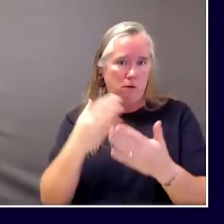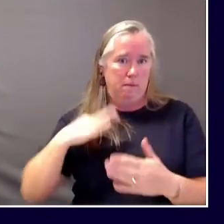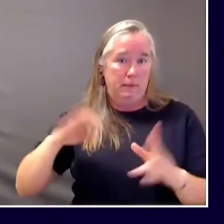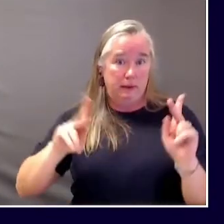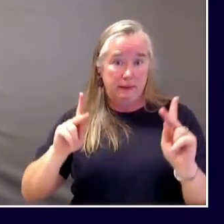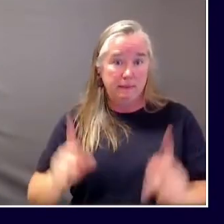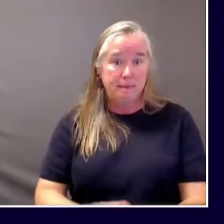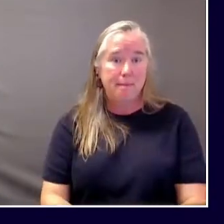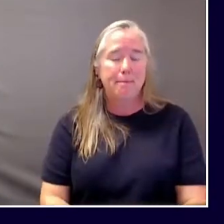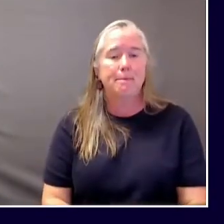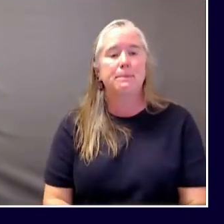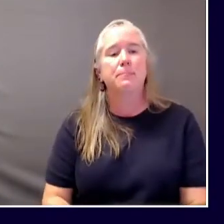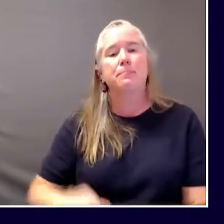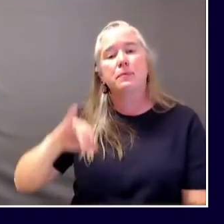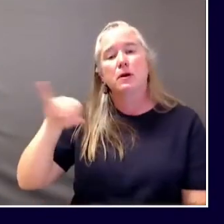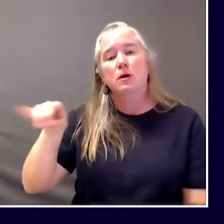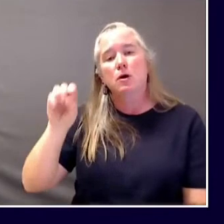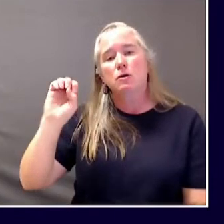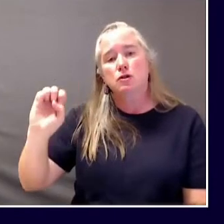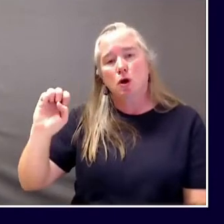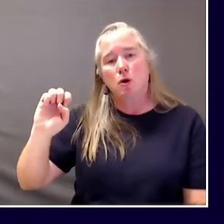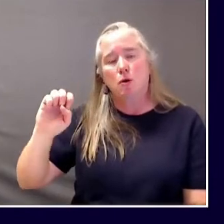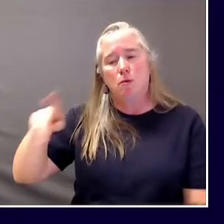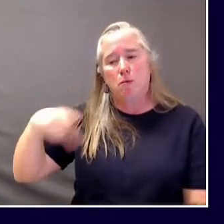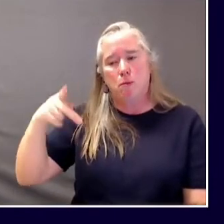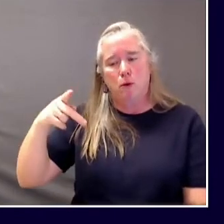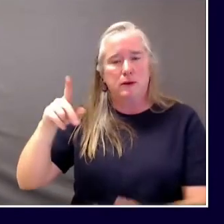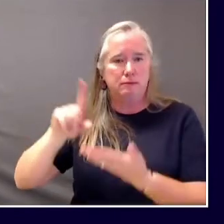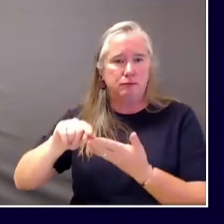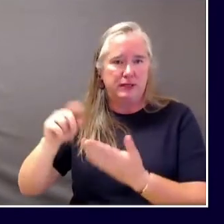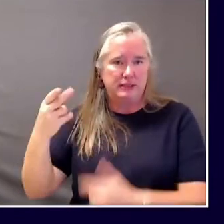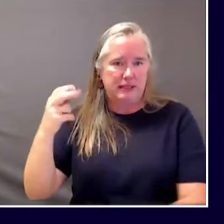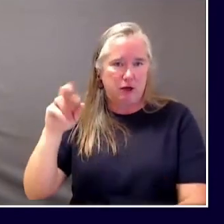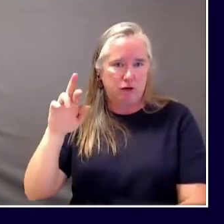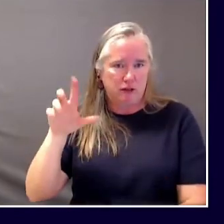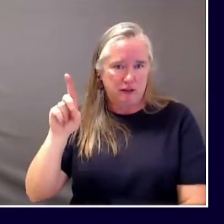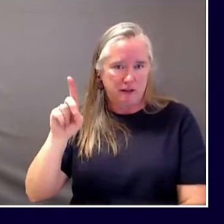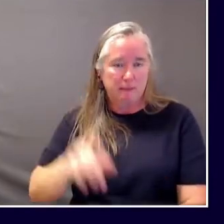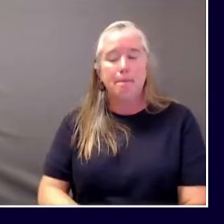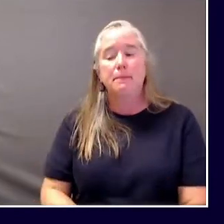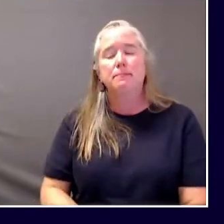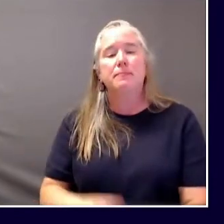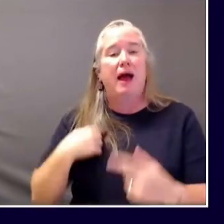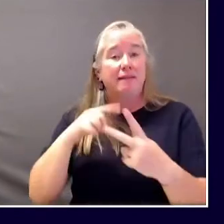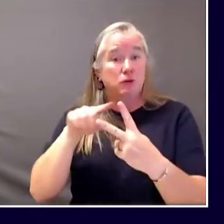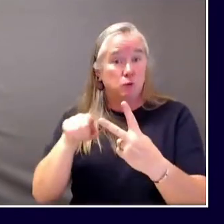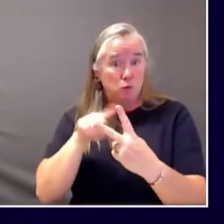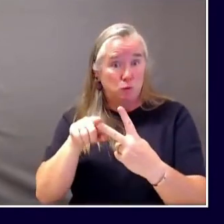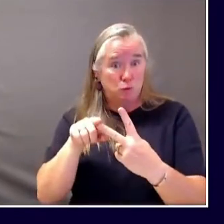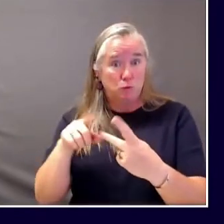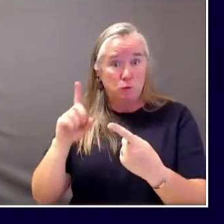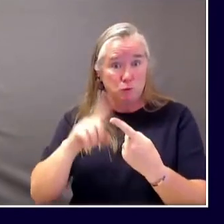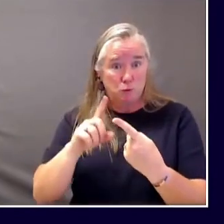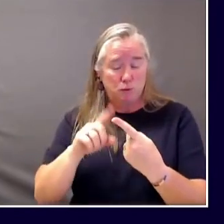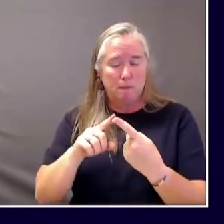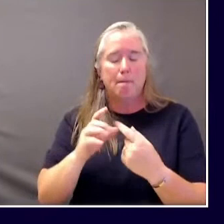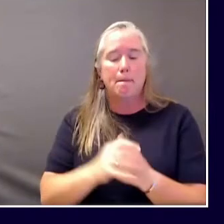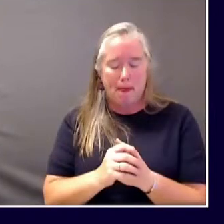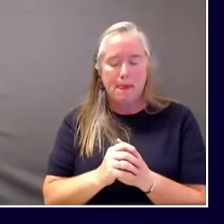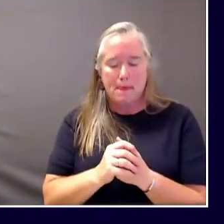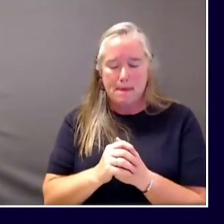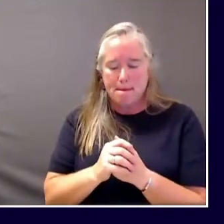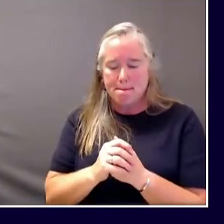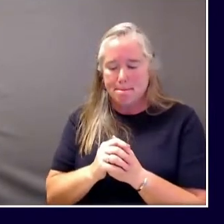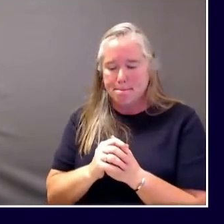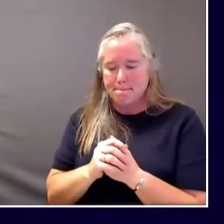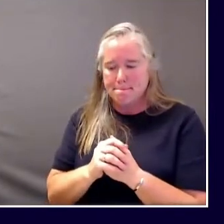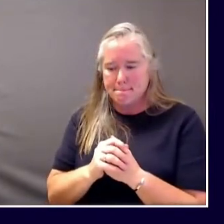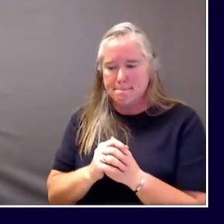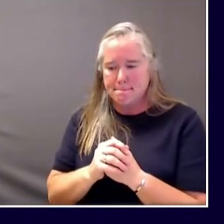presser old